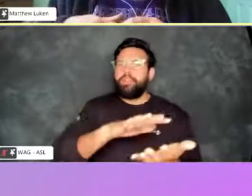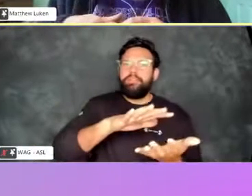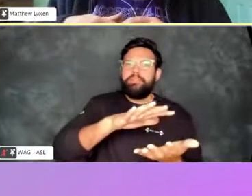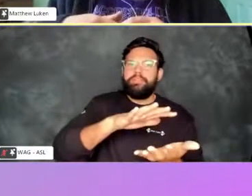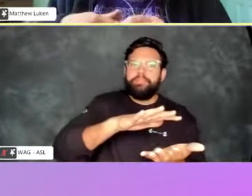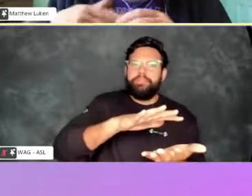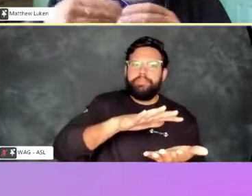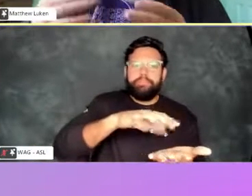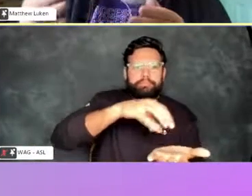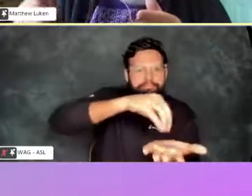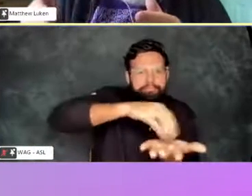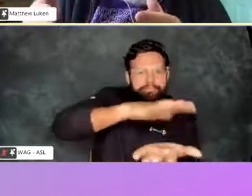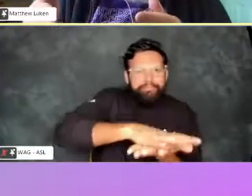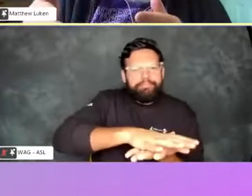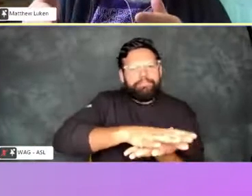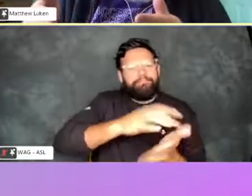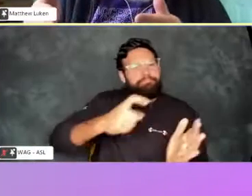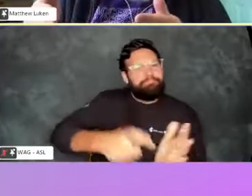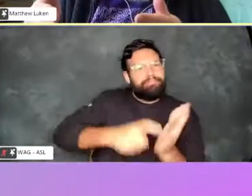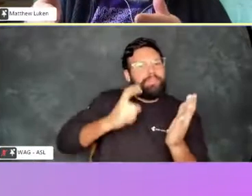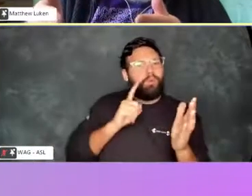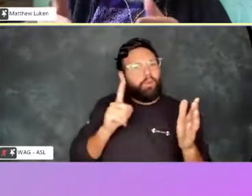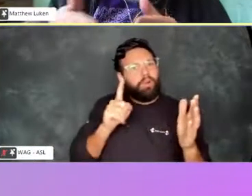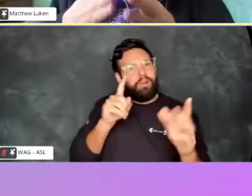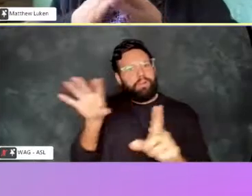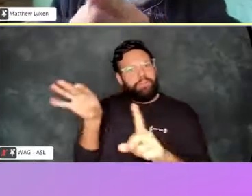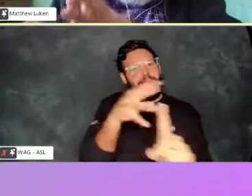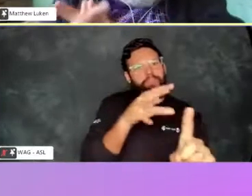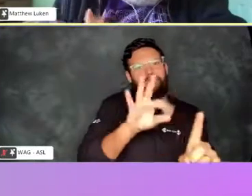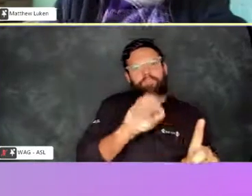otherwise? Who is responsible for documenting tab order, and